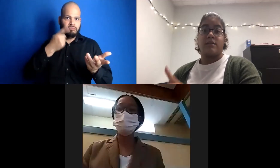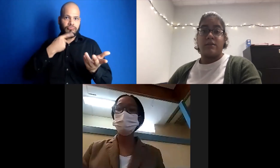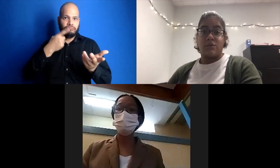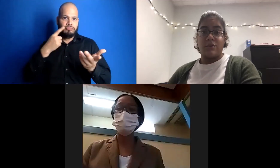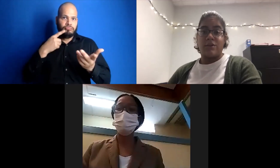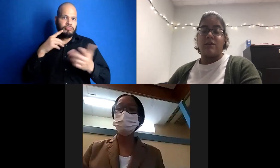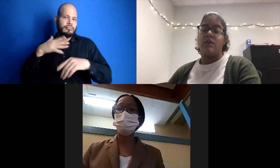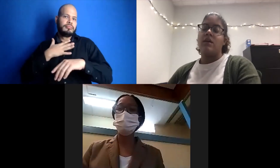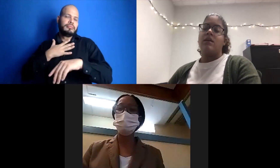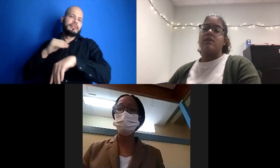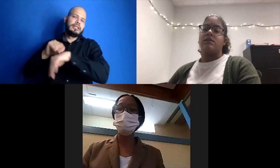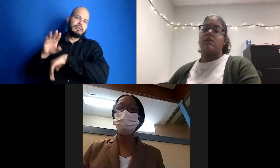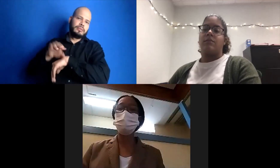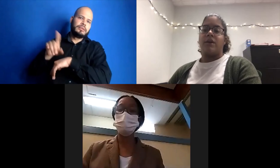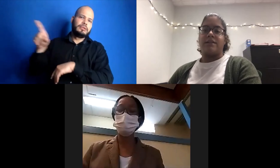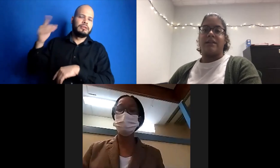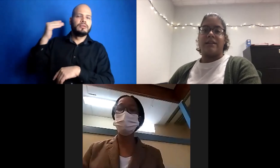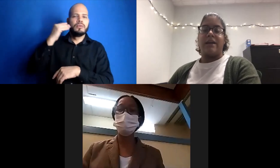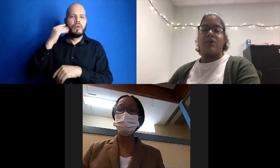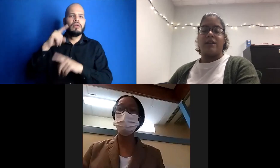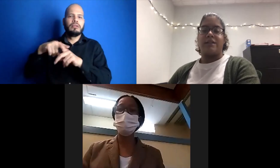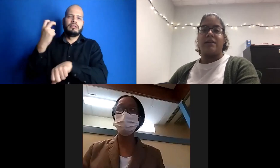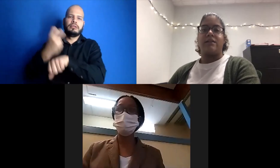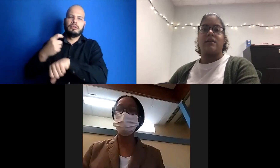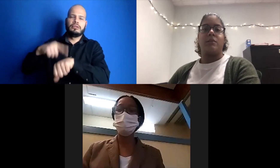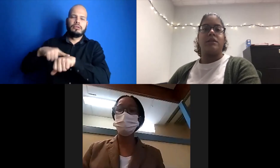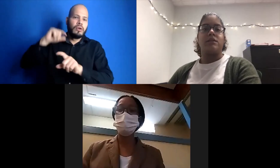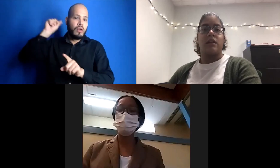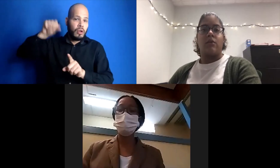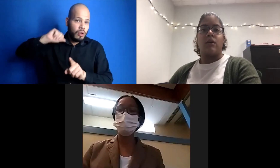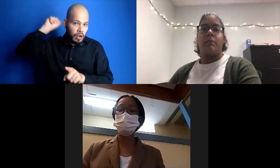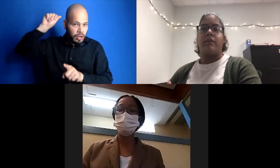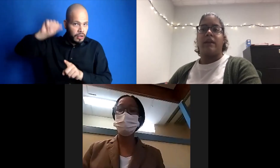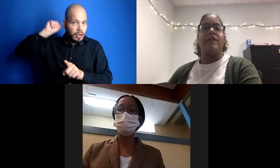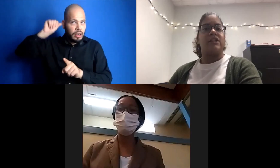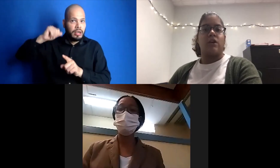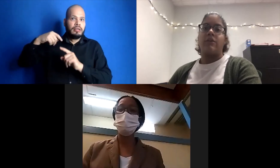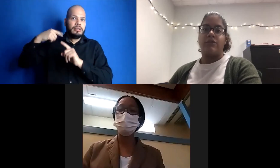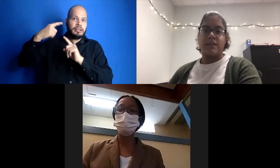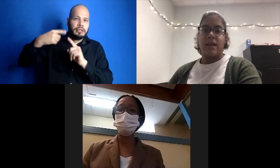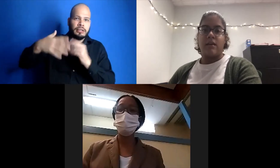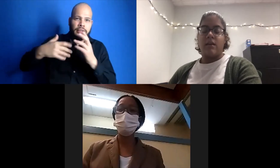disorder too so crosstalk I process things a little bit slower but then eventually I understand